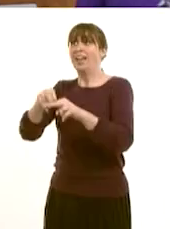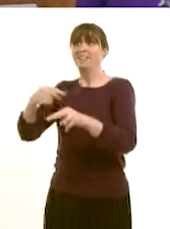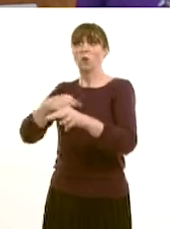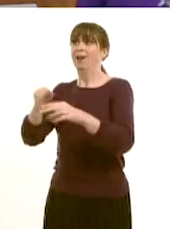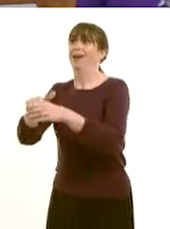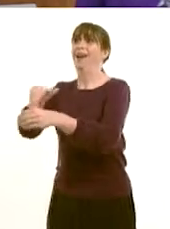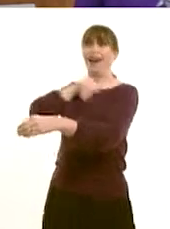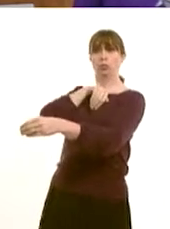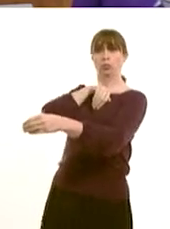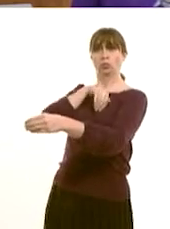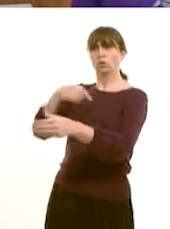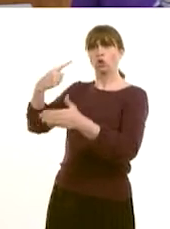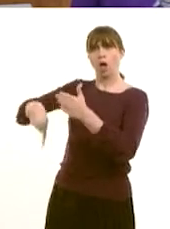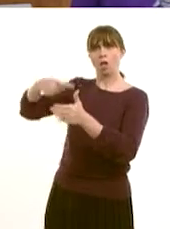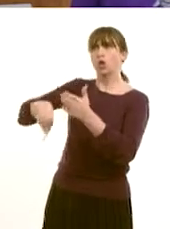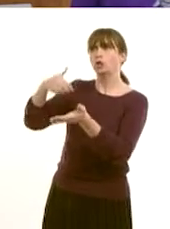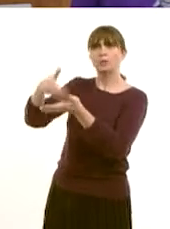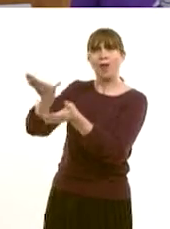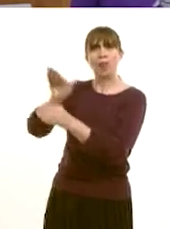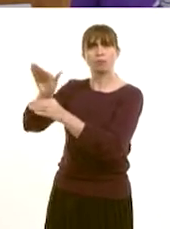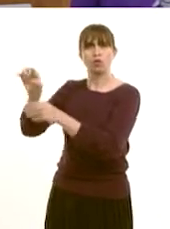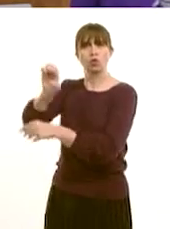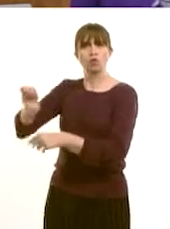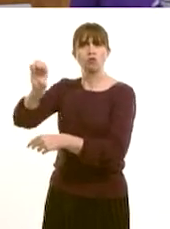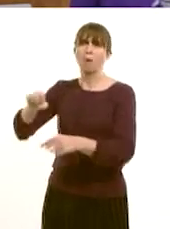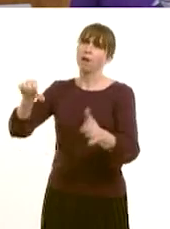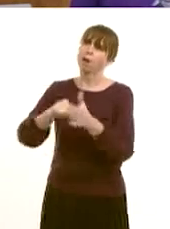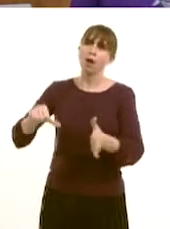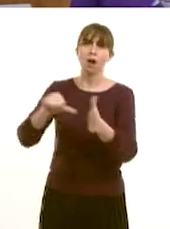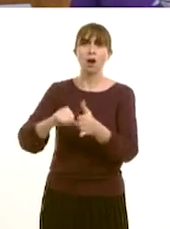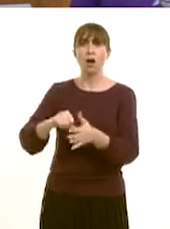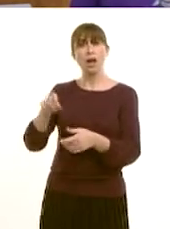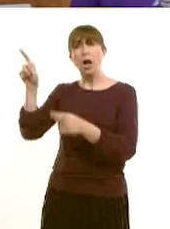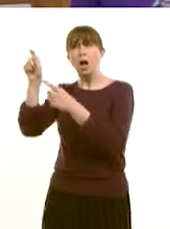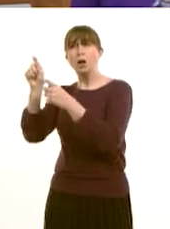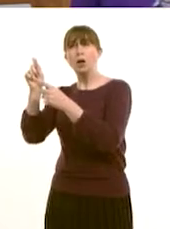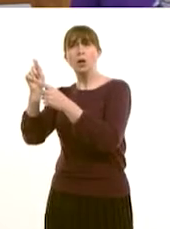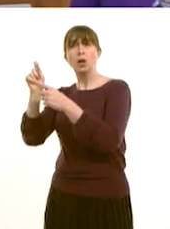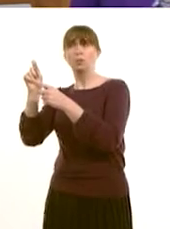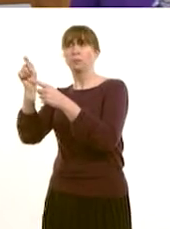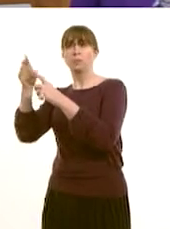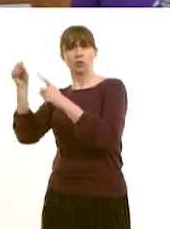The idea that if the UK left the EU the EU would fall over itself to put forward a favourable